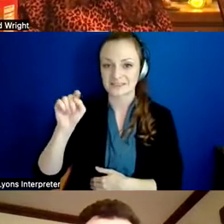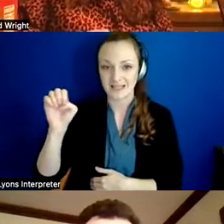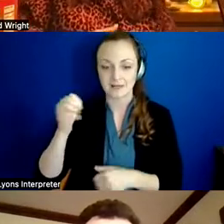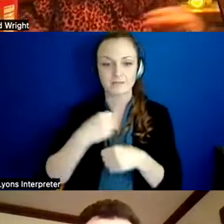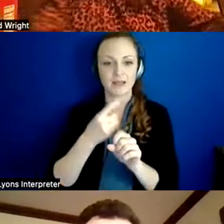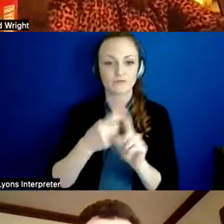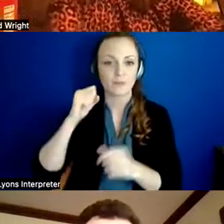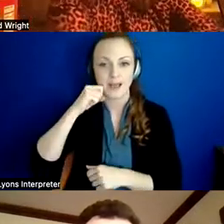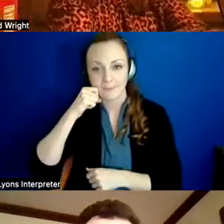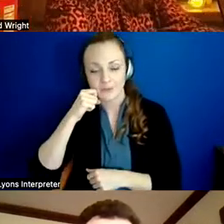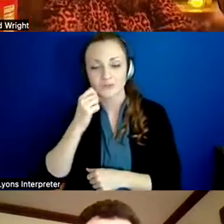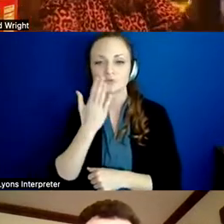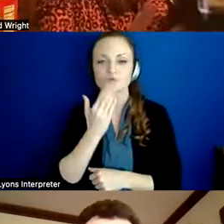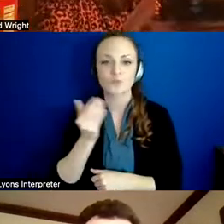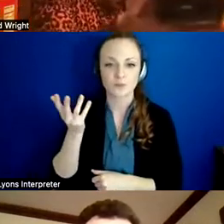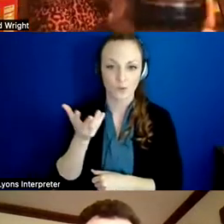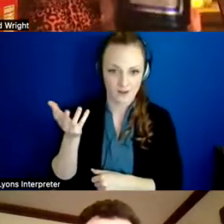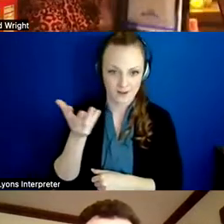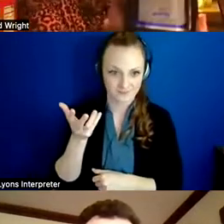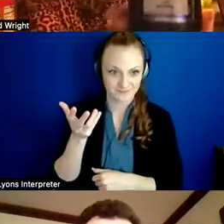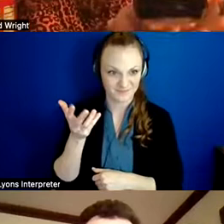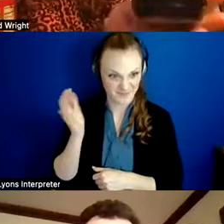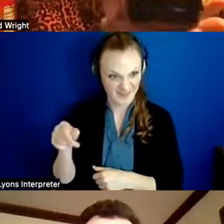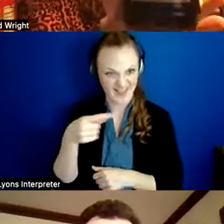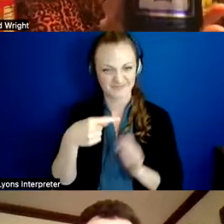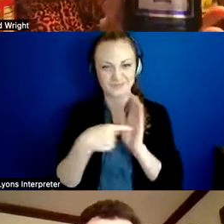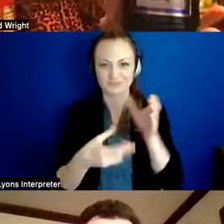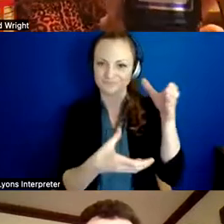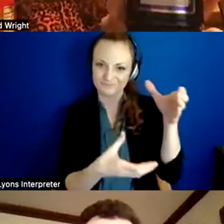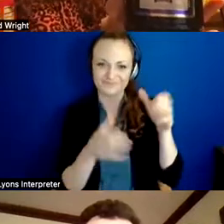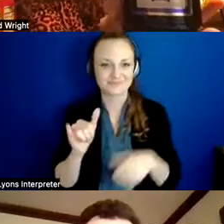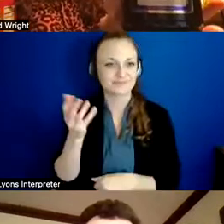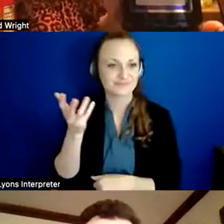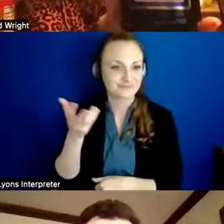to the sweet 19:35:11 wine, and I can actually show you the wine that we use. 19:35:14 This is called manuscripts, which